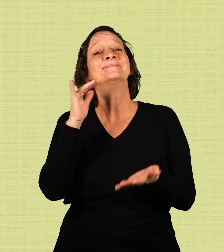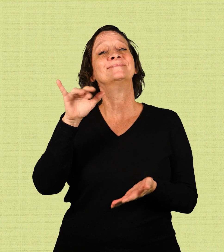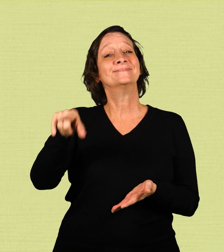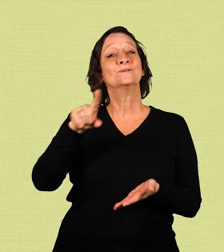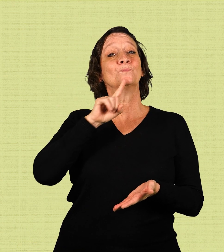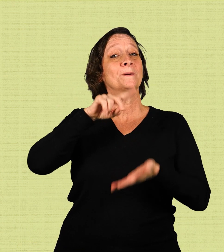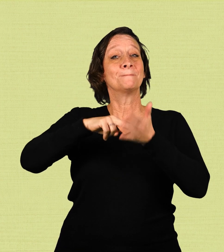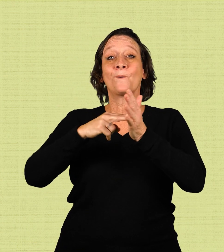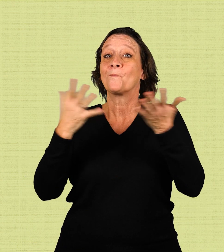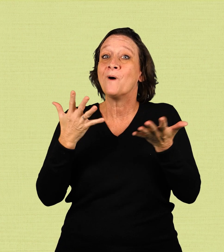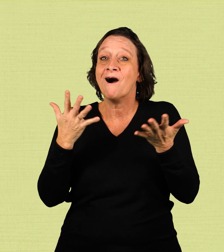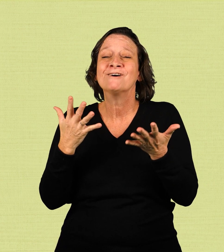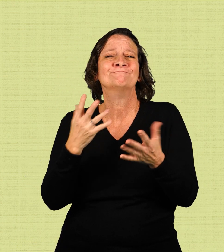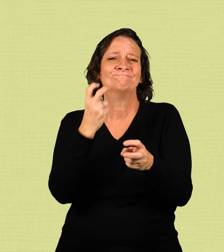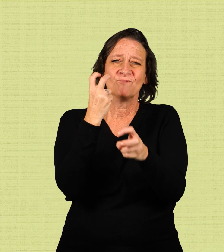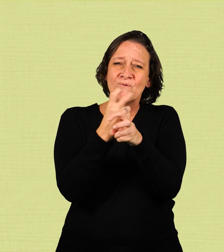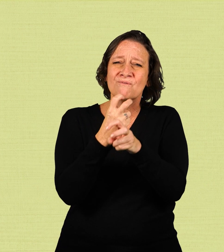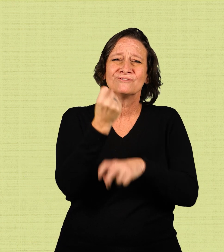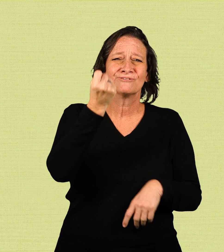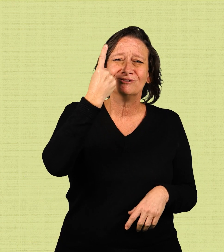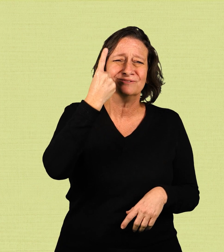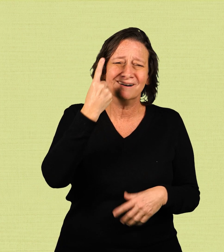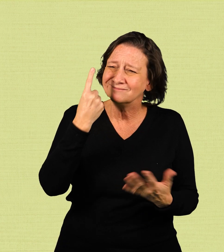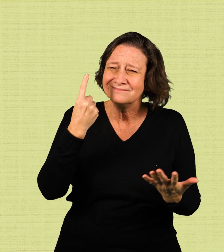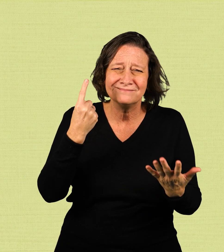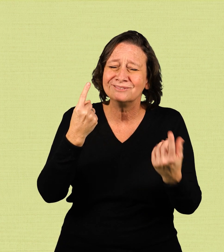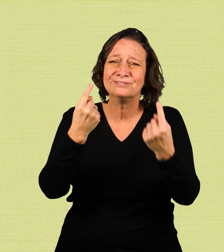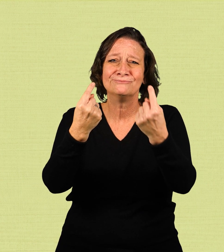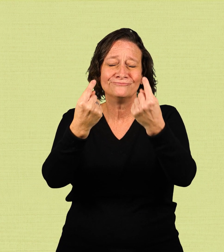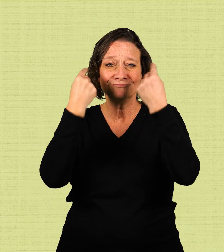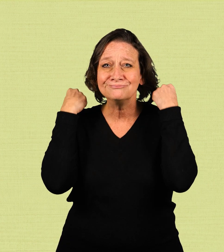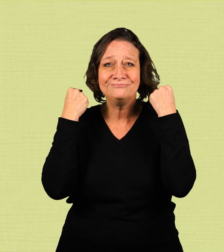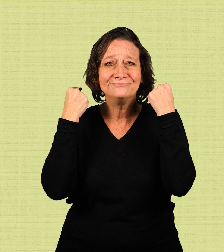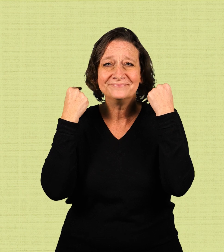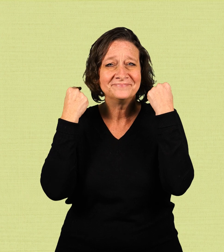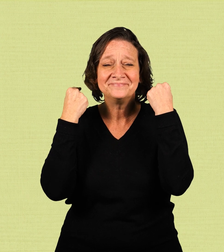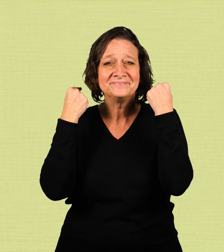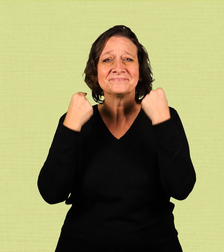it really means that it is very hard to understand.